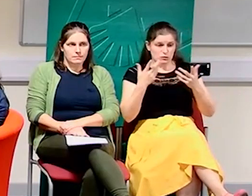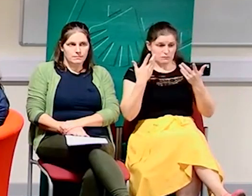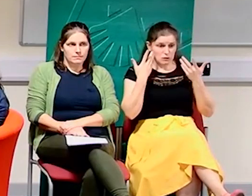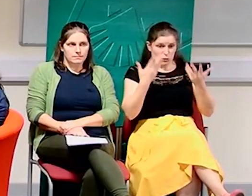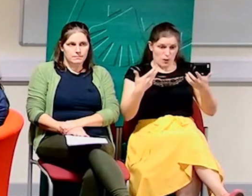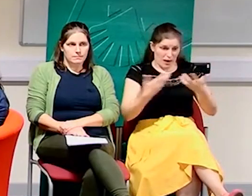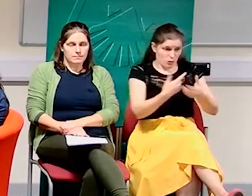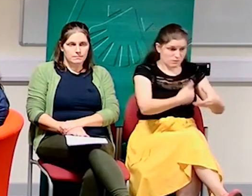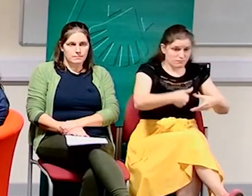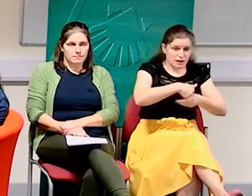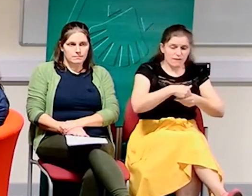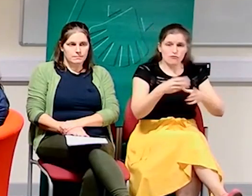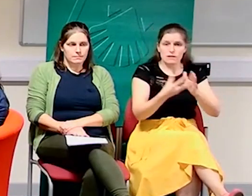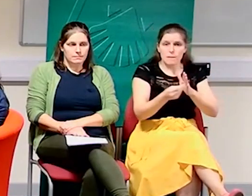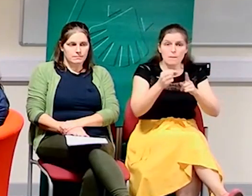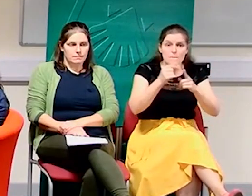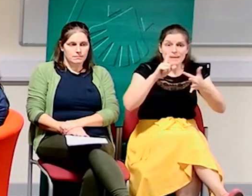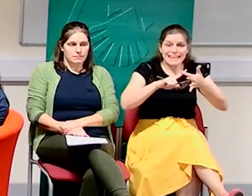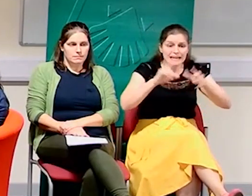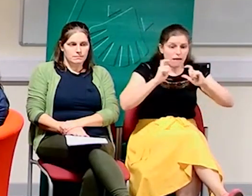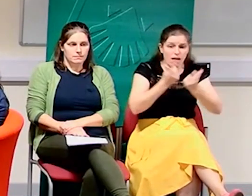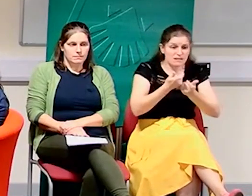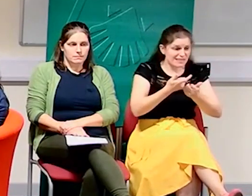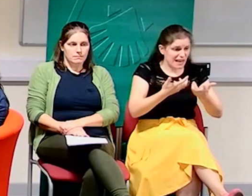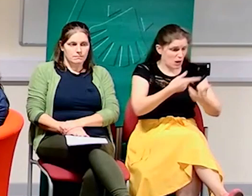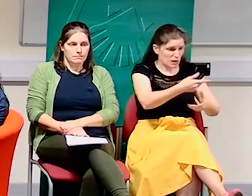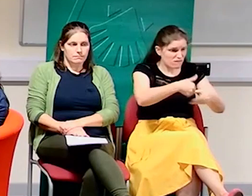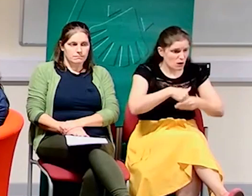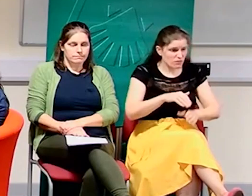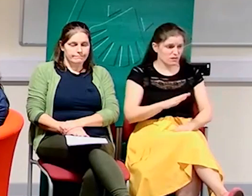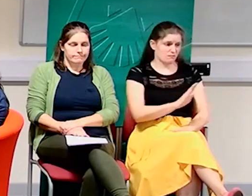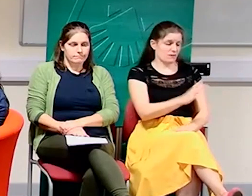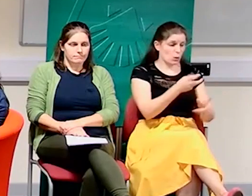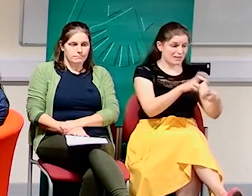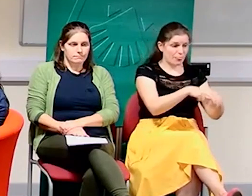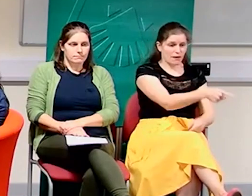into PE lessons and it was something simple like well have you tried putting him in goal have you